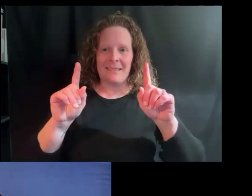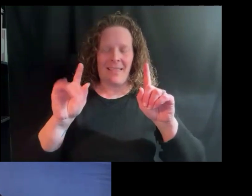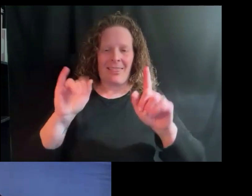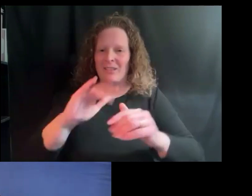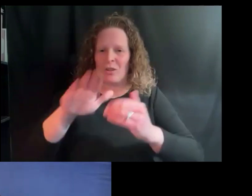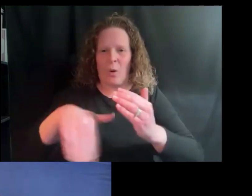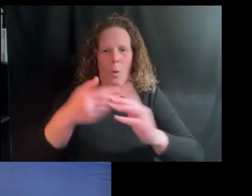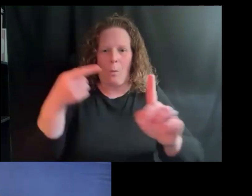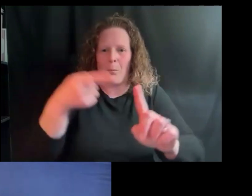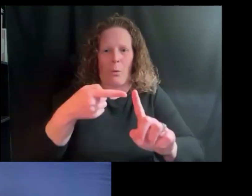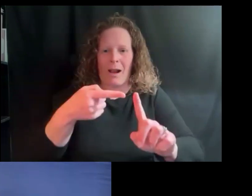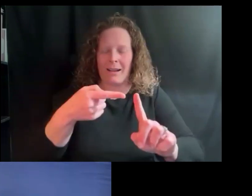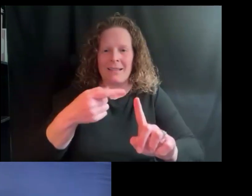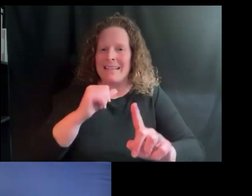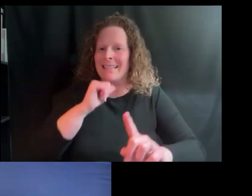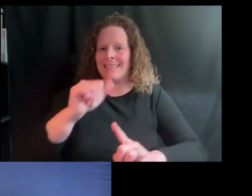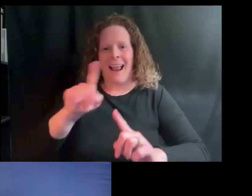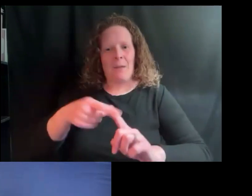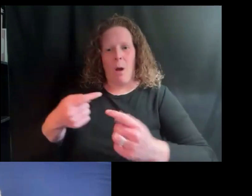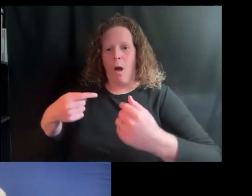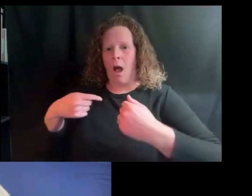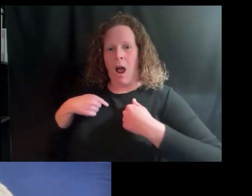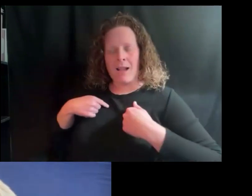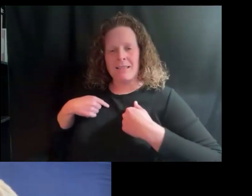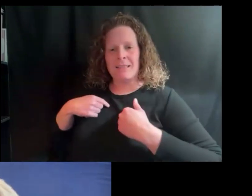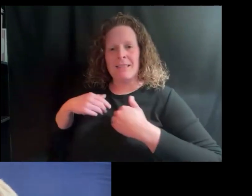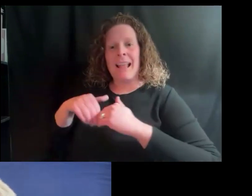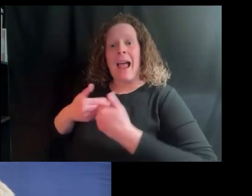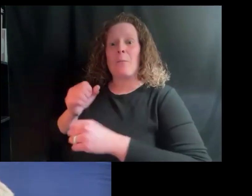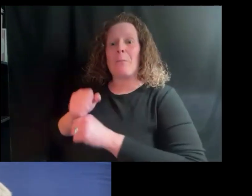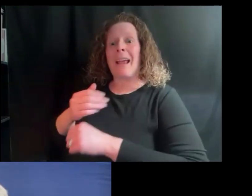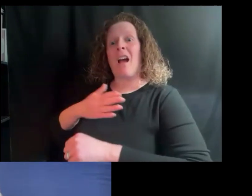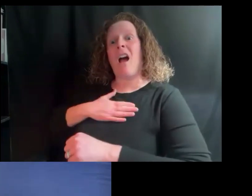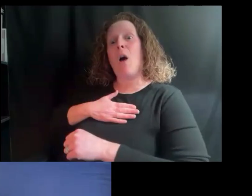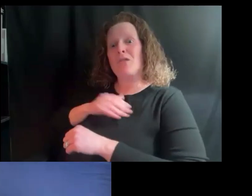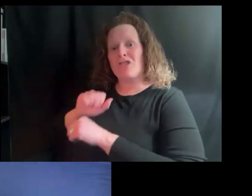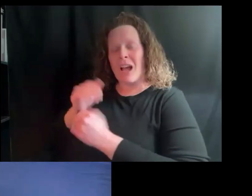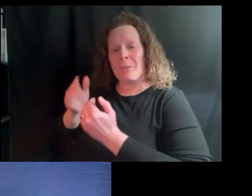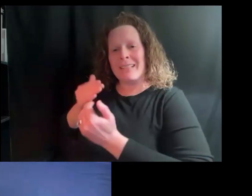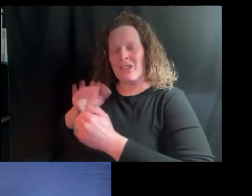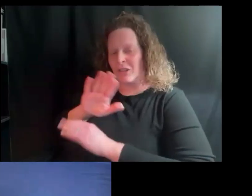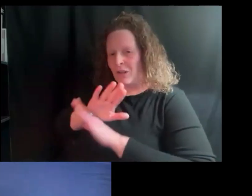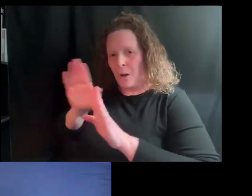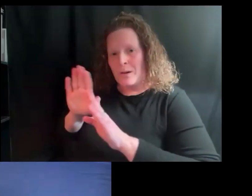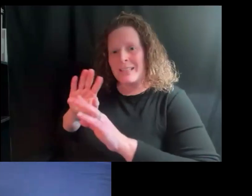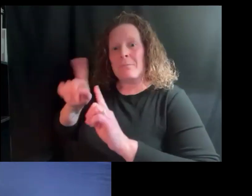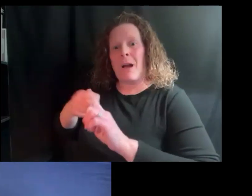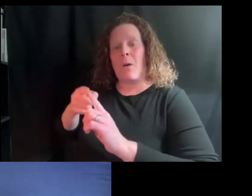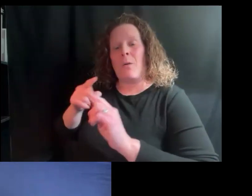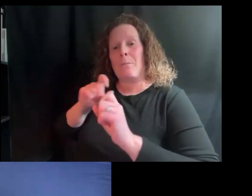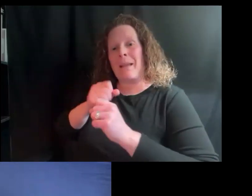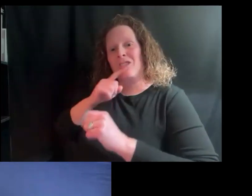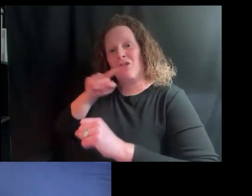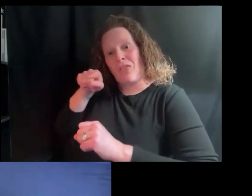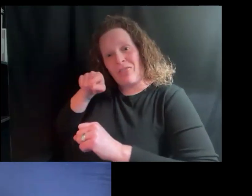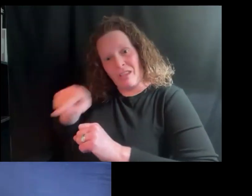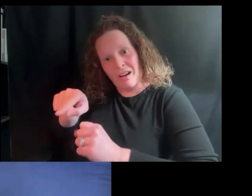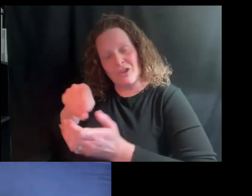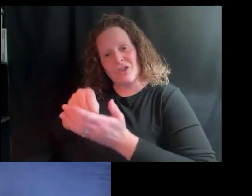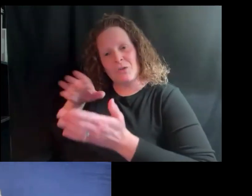successful right? That's the whole point of education. It's not about us. We already have a job right?